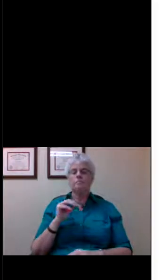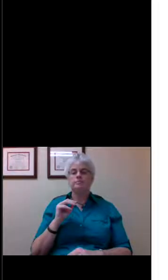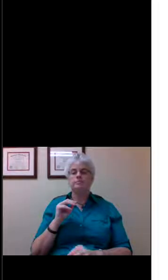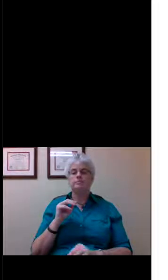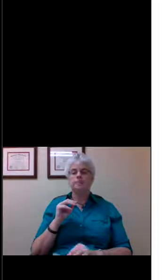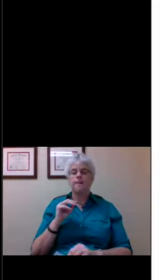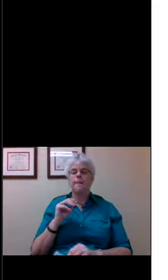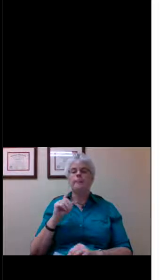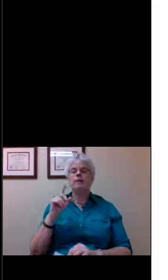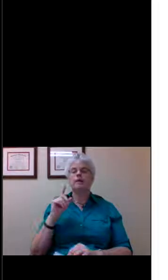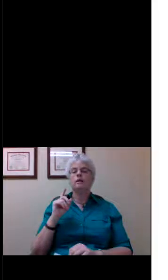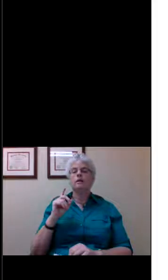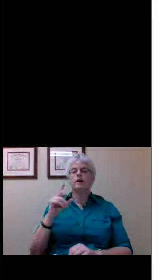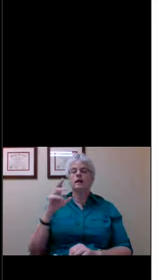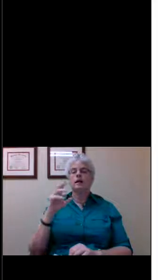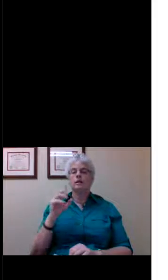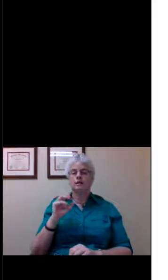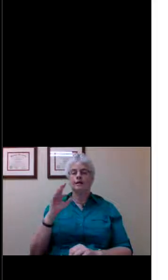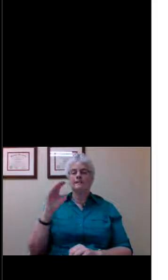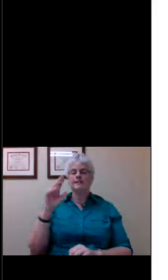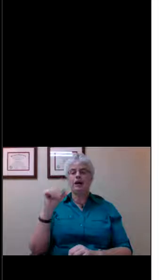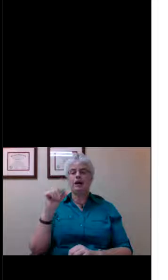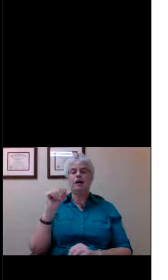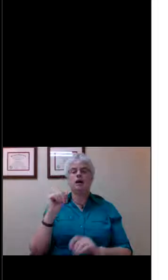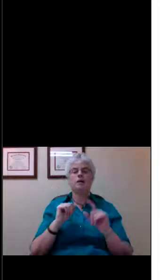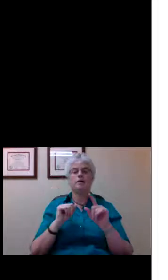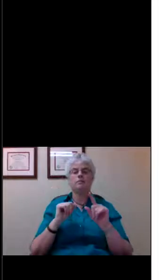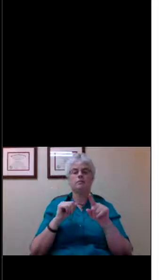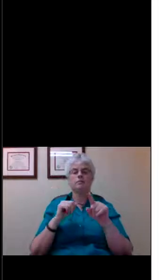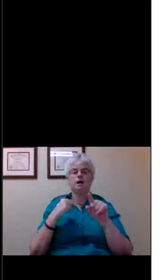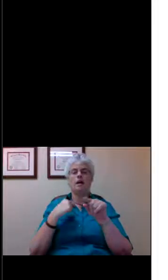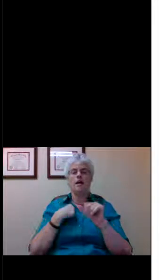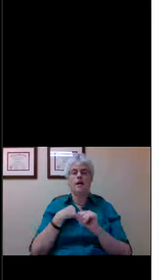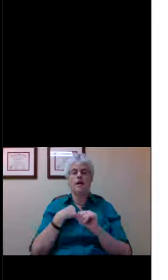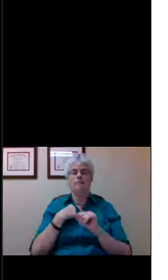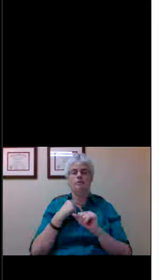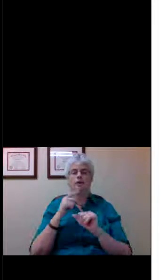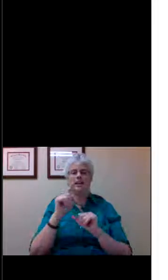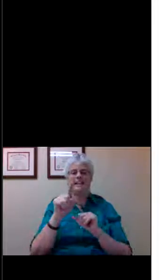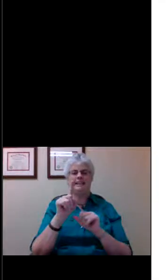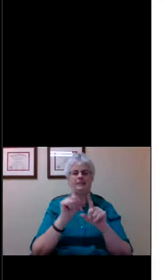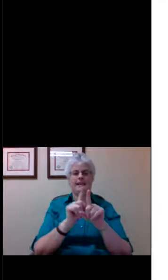explain a little bit more about that as it relates to our population. Cierra, I'm